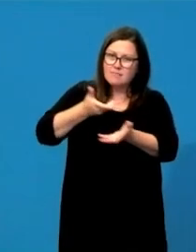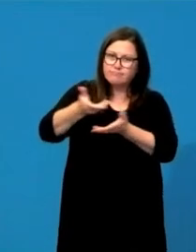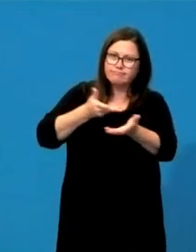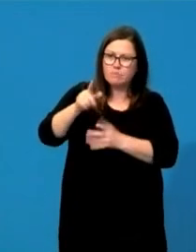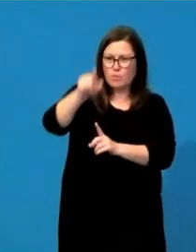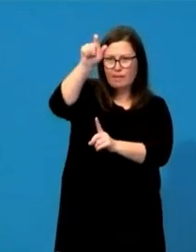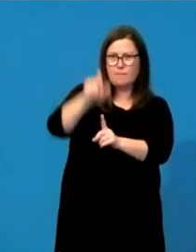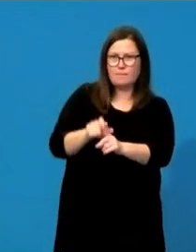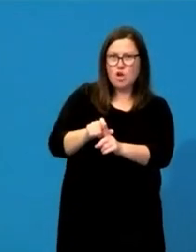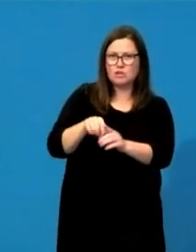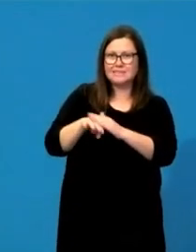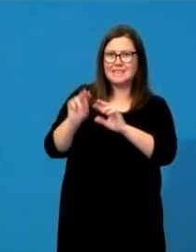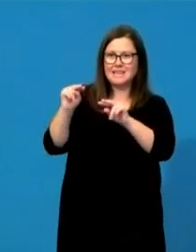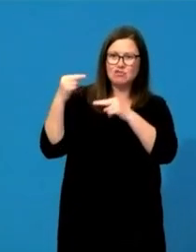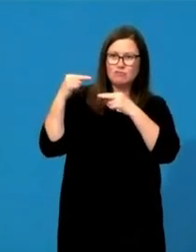to spend it on? There's no services here for three weeks.